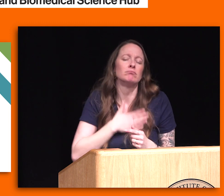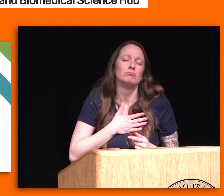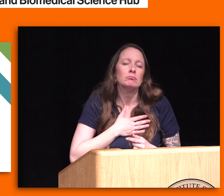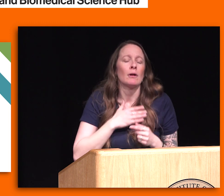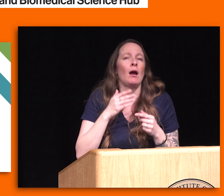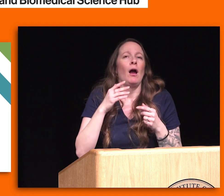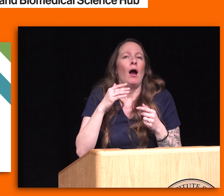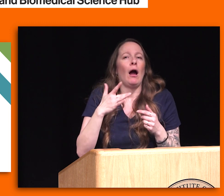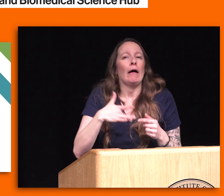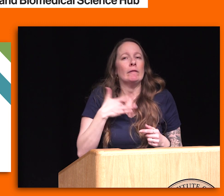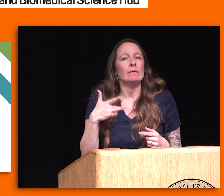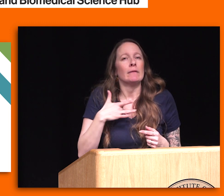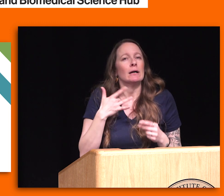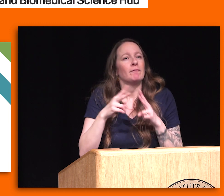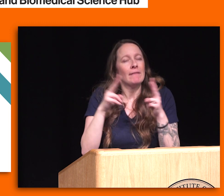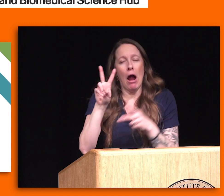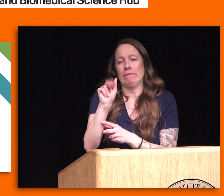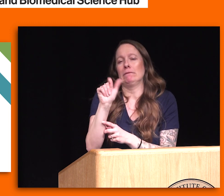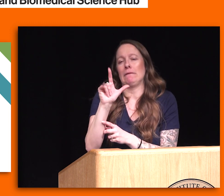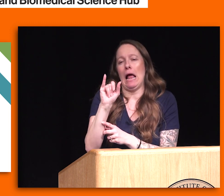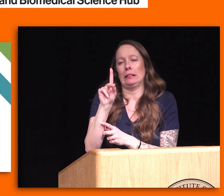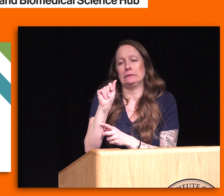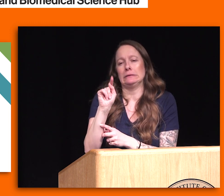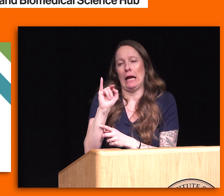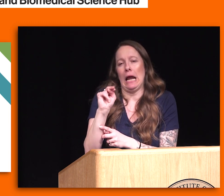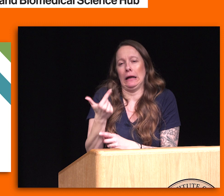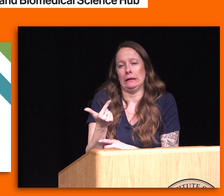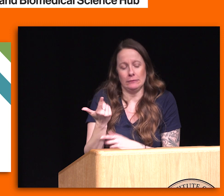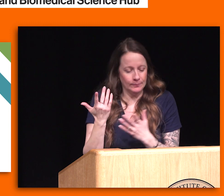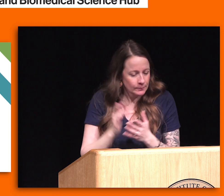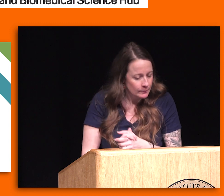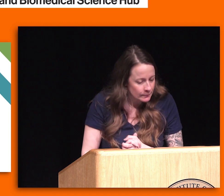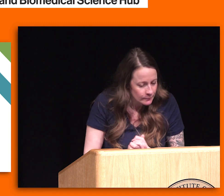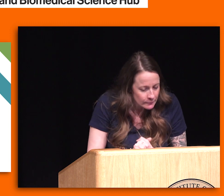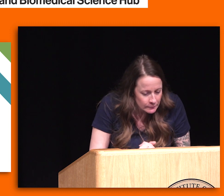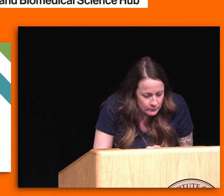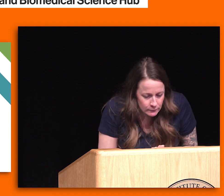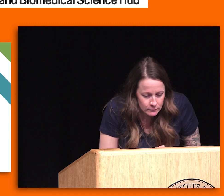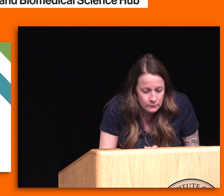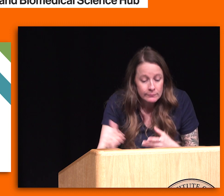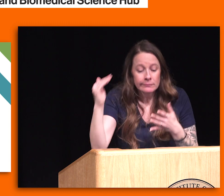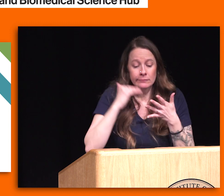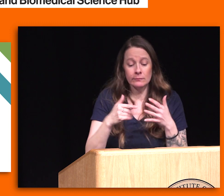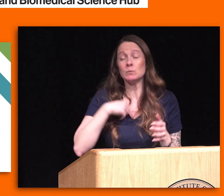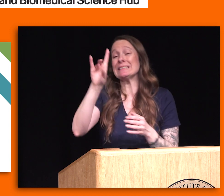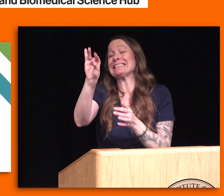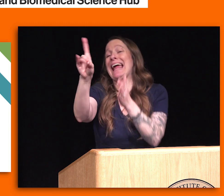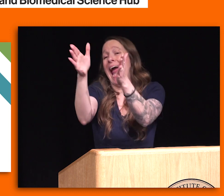We don't have to spend as much time educating that person on what we need, and it feels very validating to have a person in that position